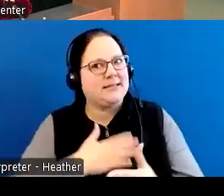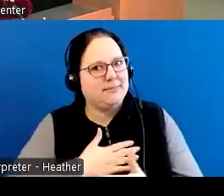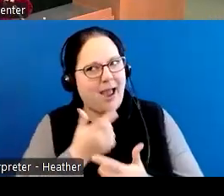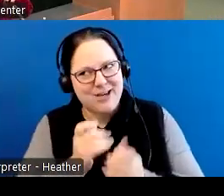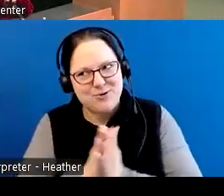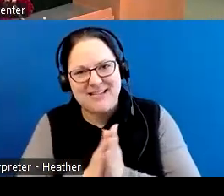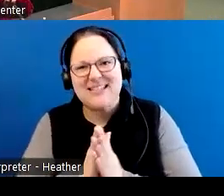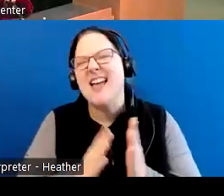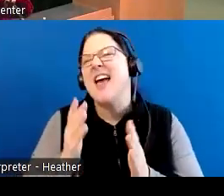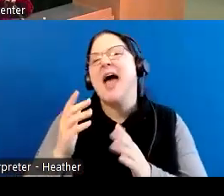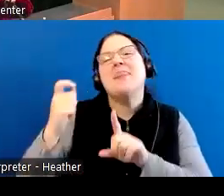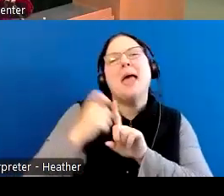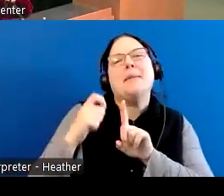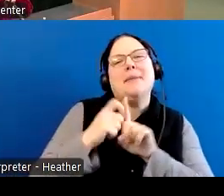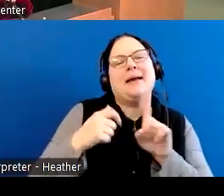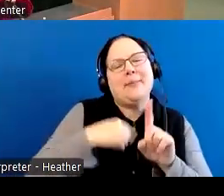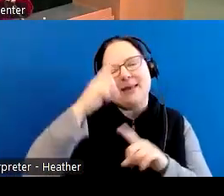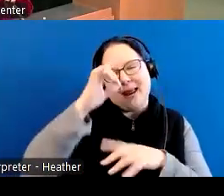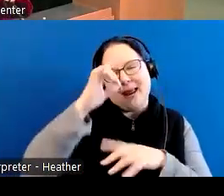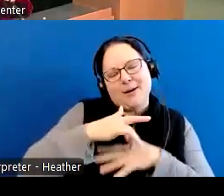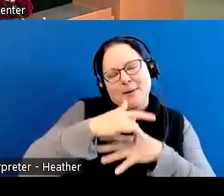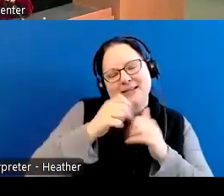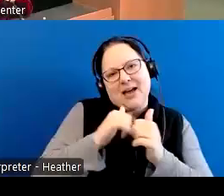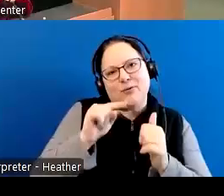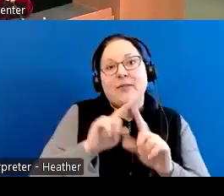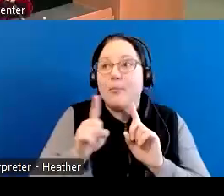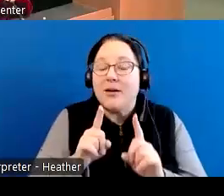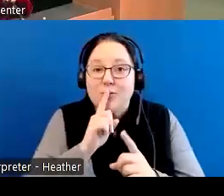was a little bit obsessed with it. Um but I'm happy to talk about that more. I'll I'm just